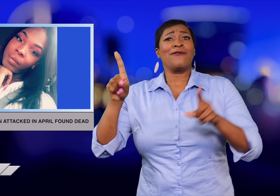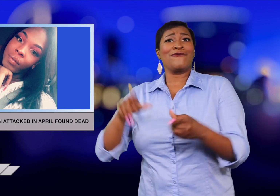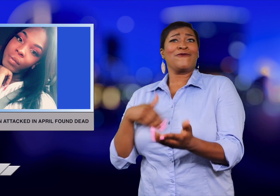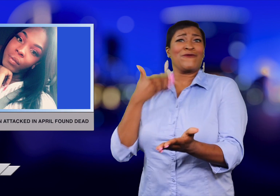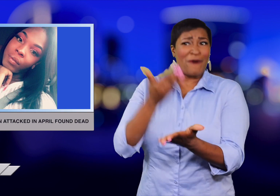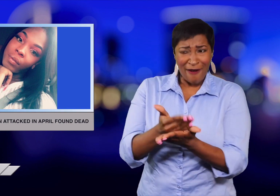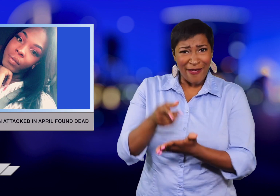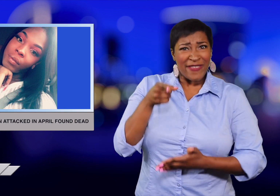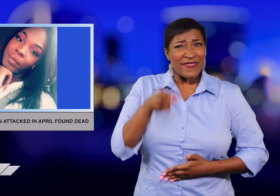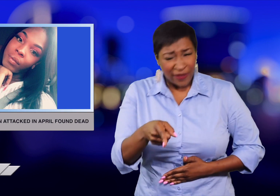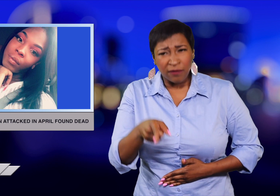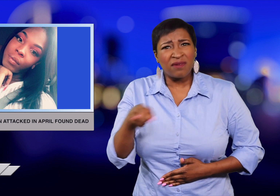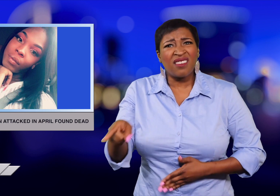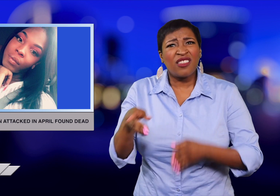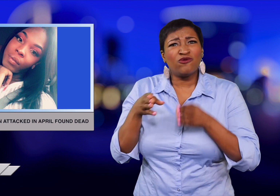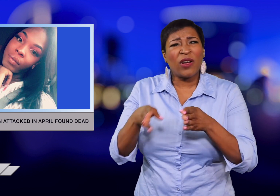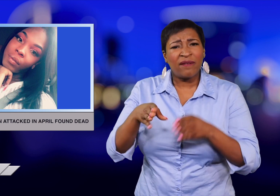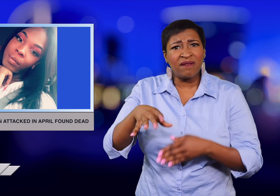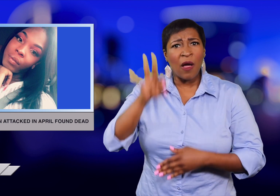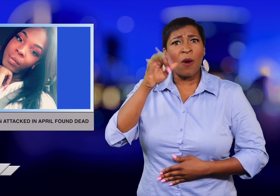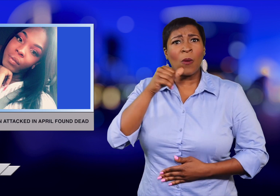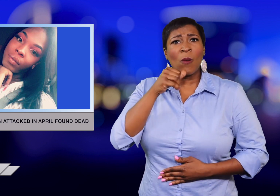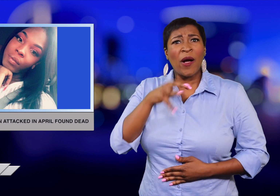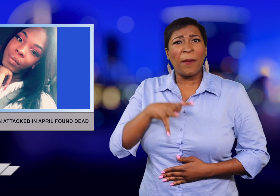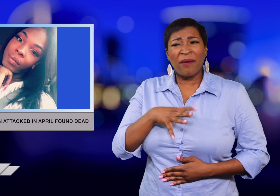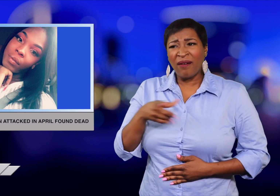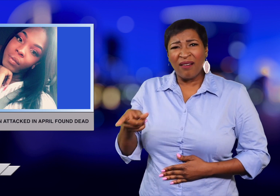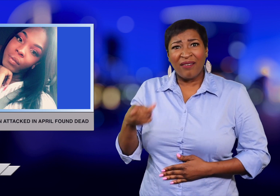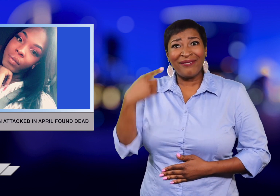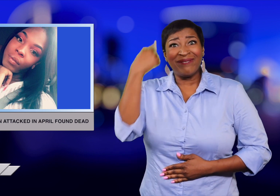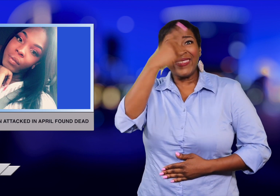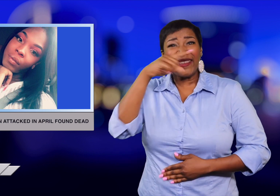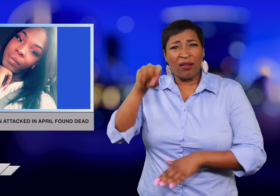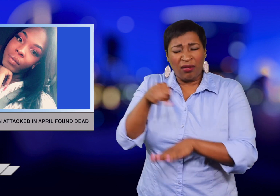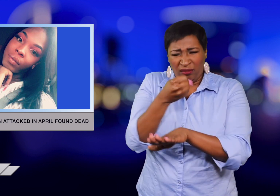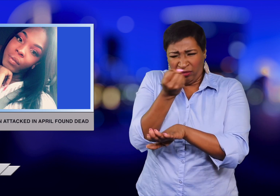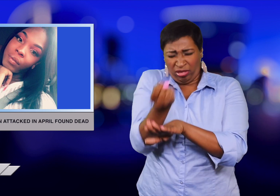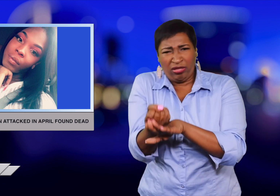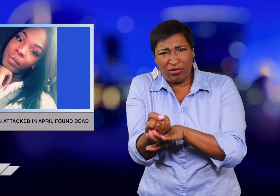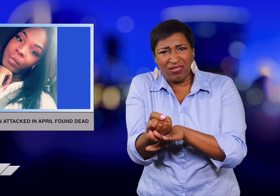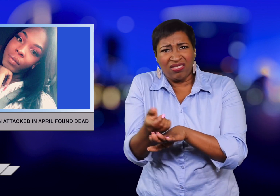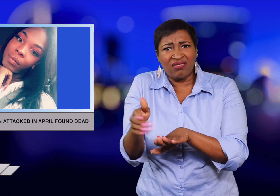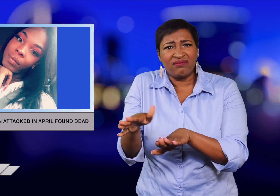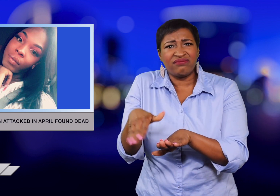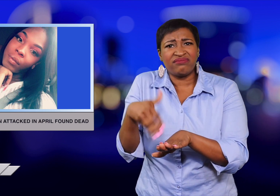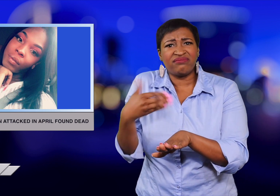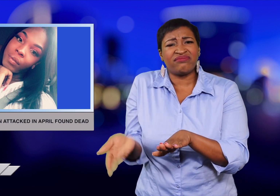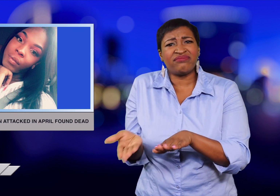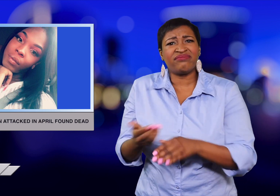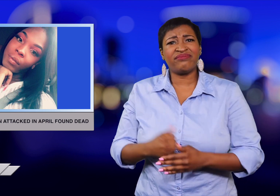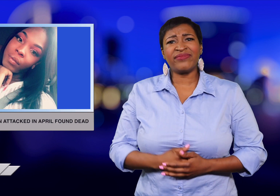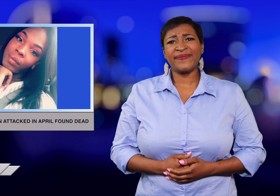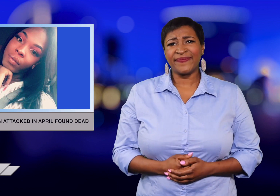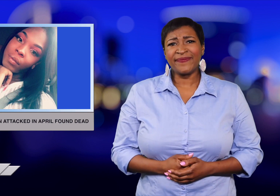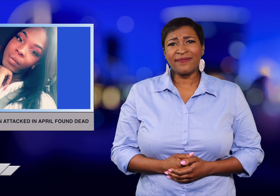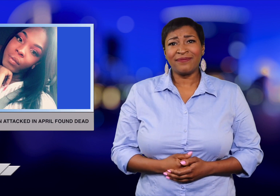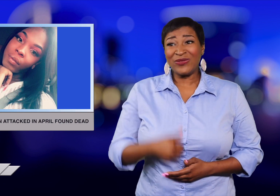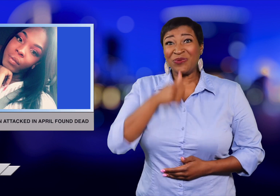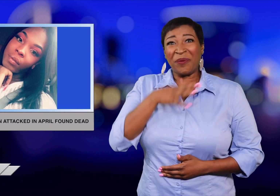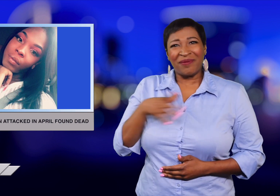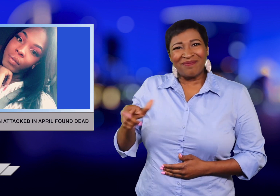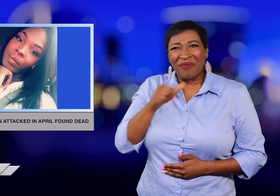When they arrived on the scene they found a woman lying dead in the street face down.